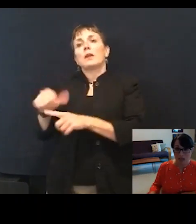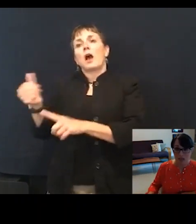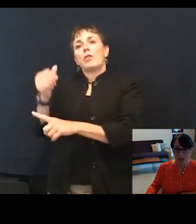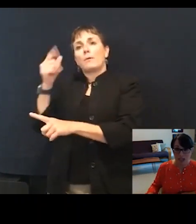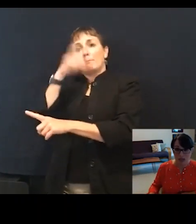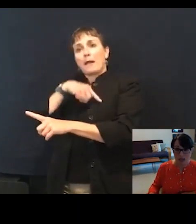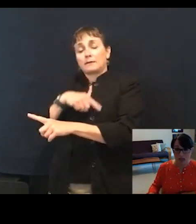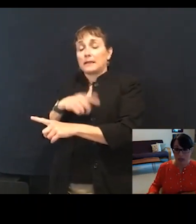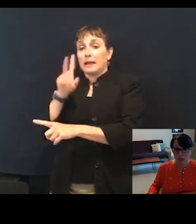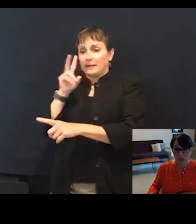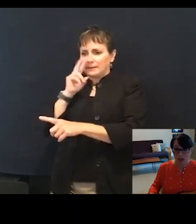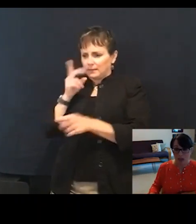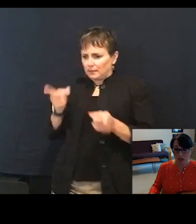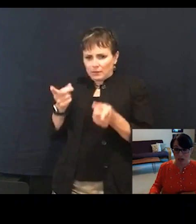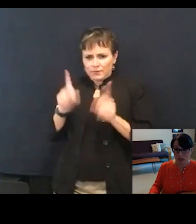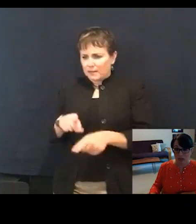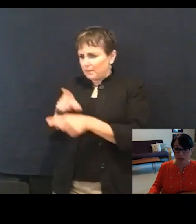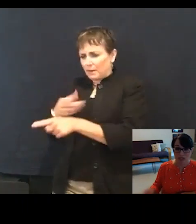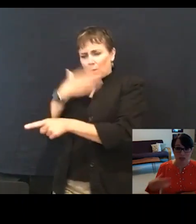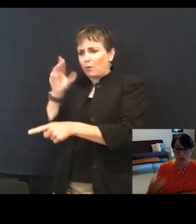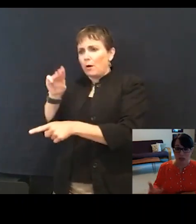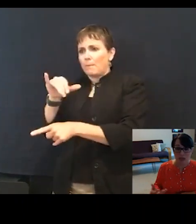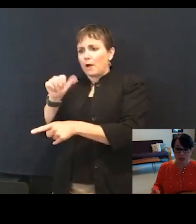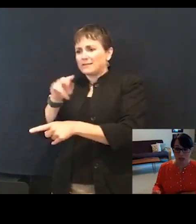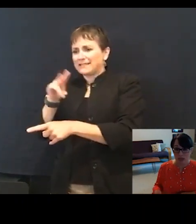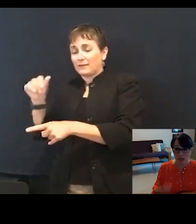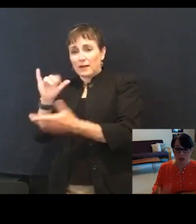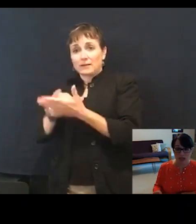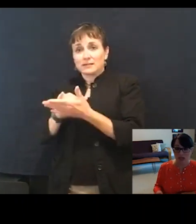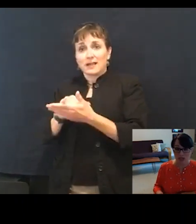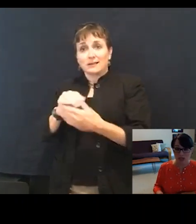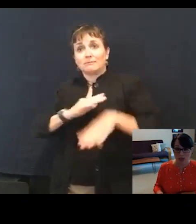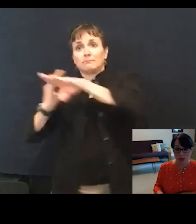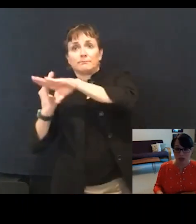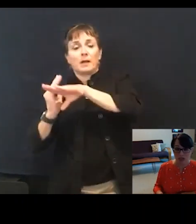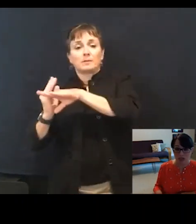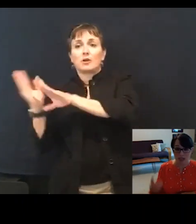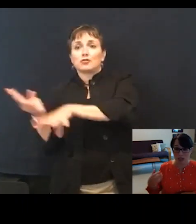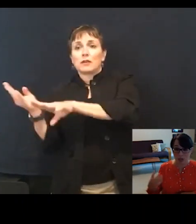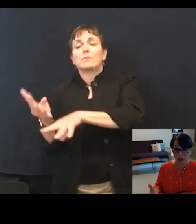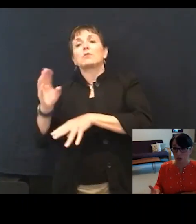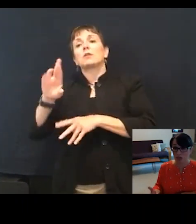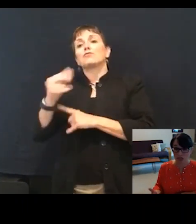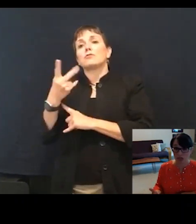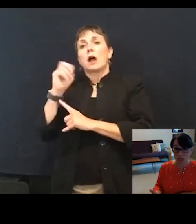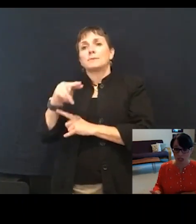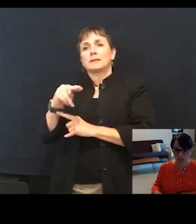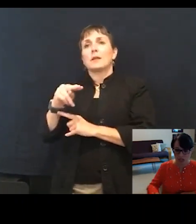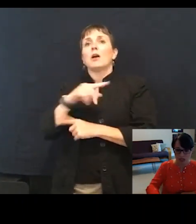affects the transport of that rhodopsin simply by looking at cross-sections of the retina and seeing where we see green.